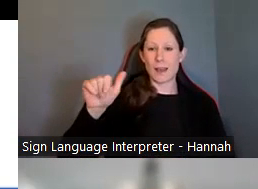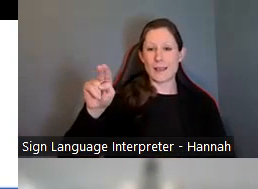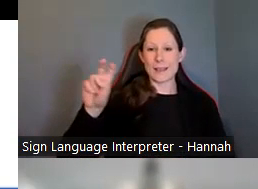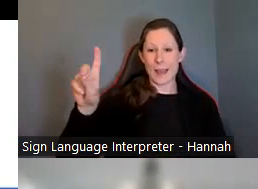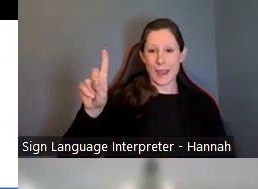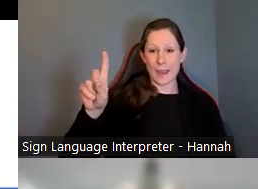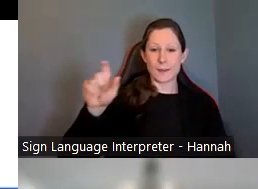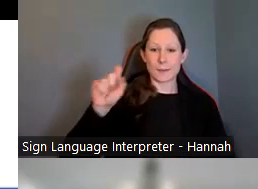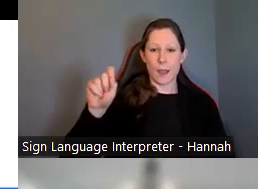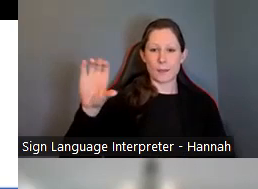CA.